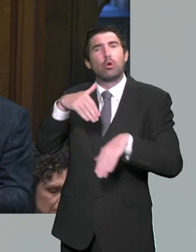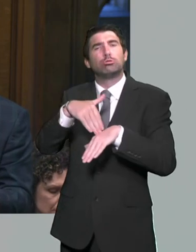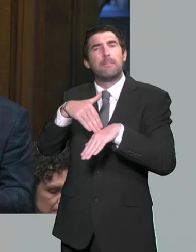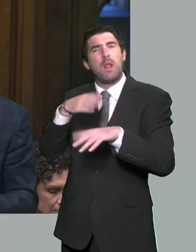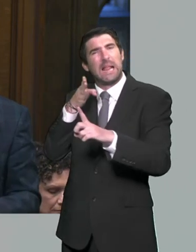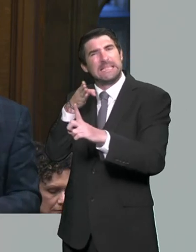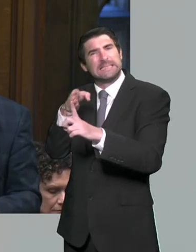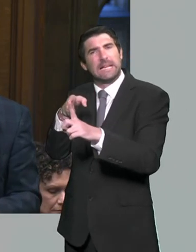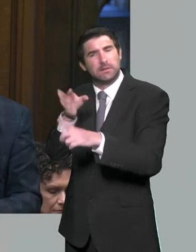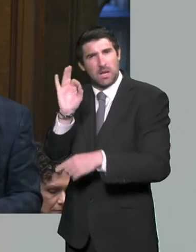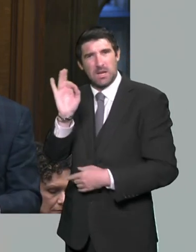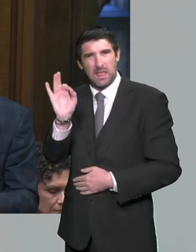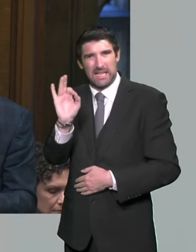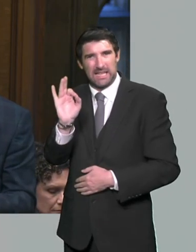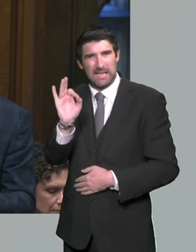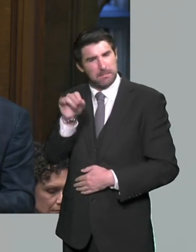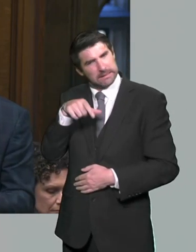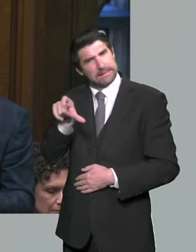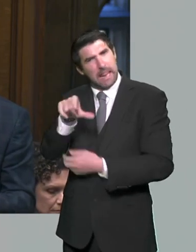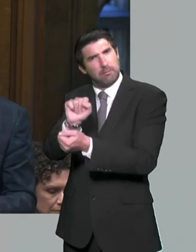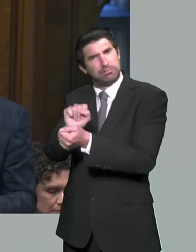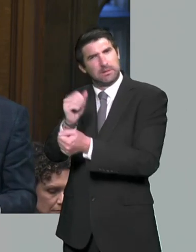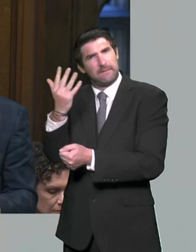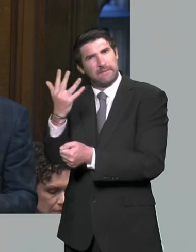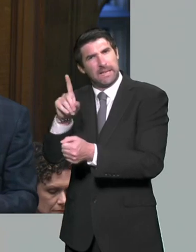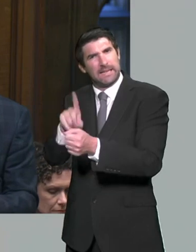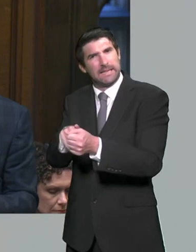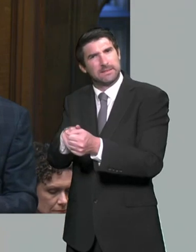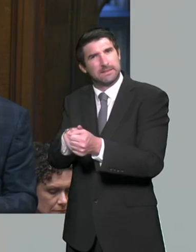This has obvious and significant implications for Jim and his loved ones.